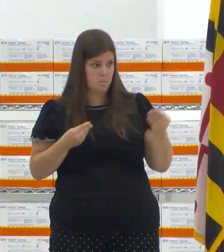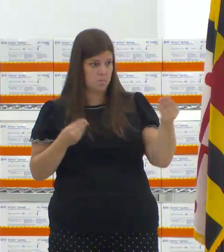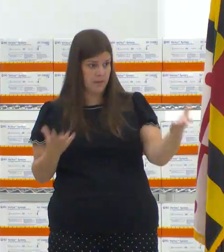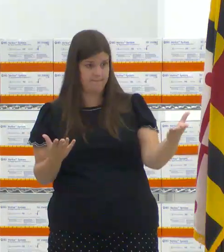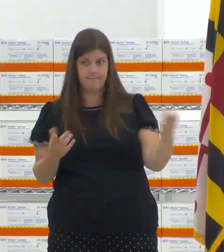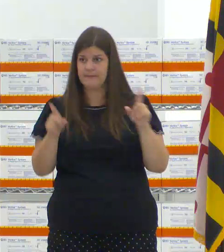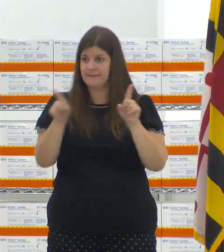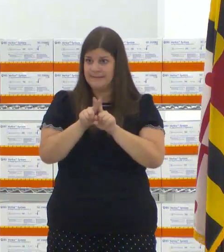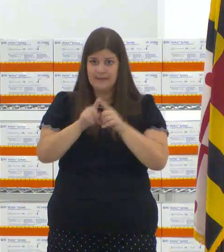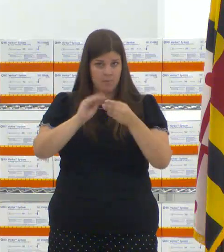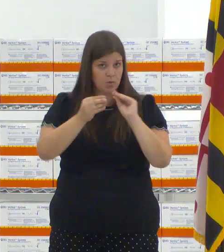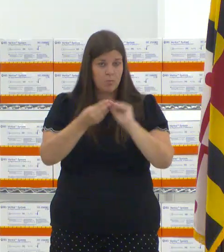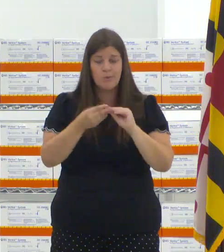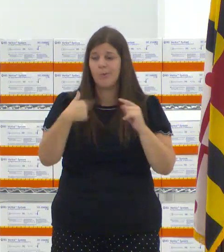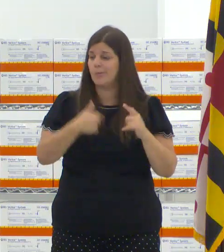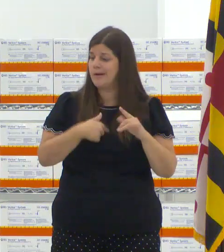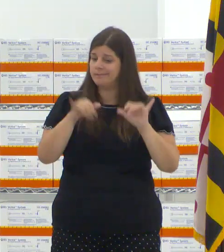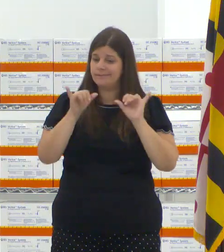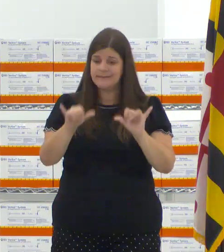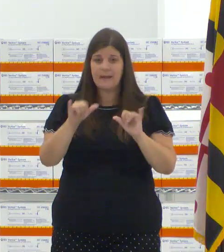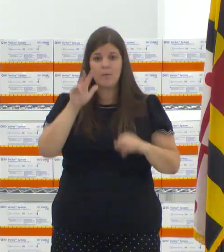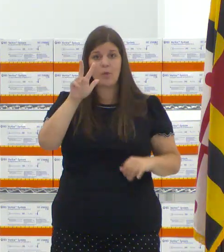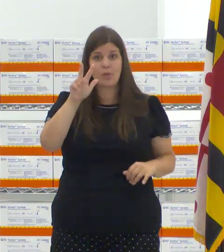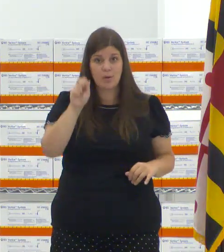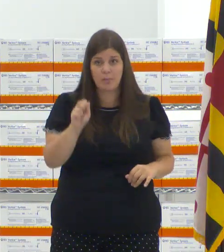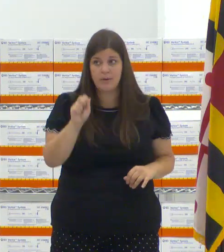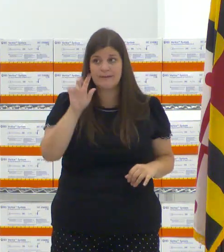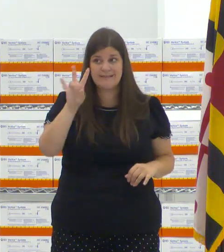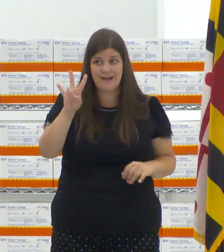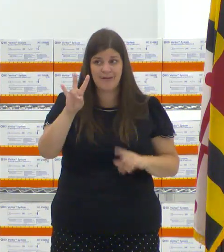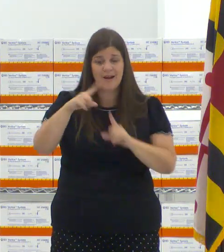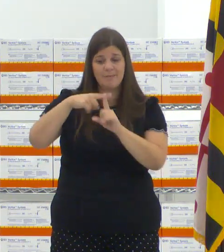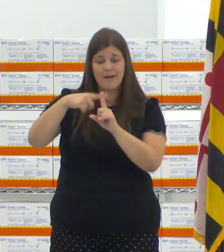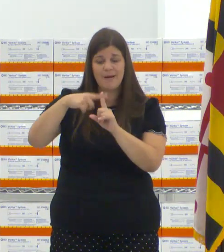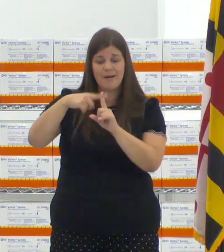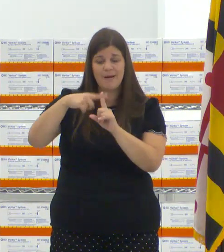trying to adjust our more detailed numbers into a thing and they're looking at just a different set of metrics.